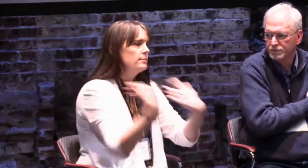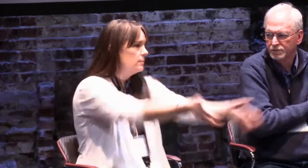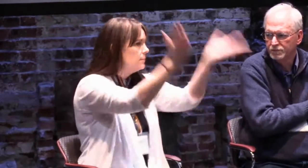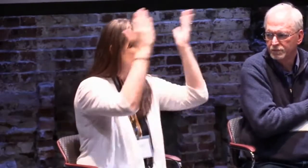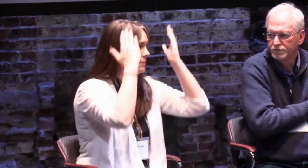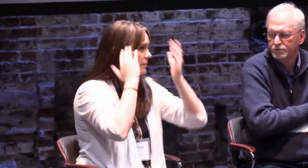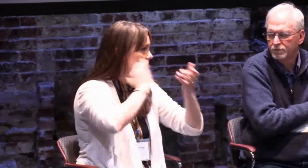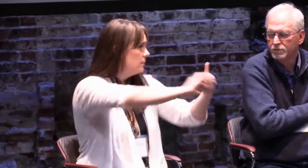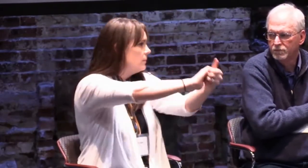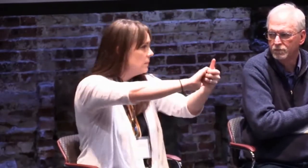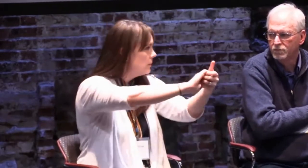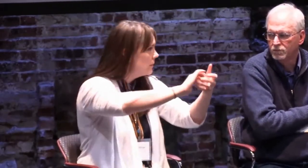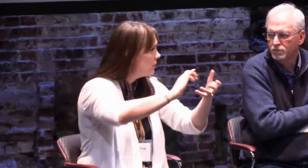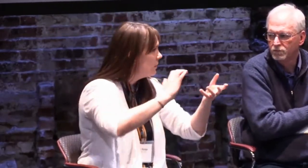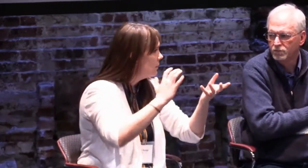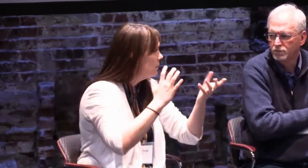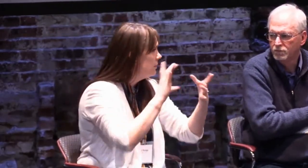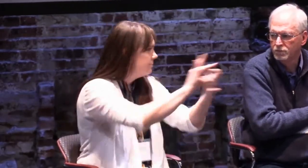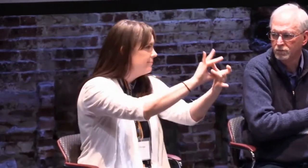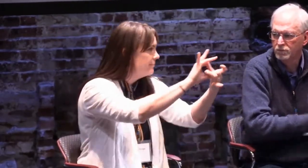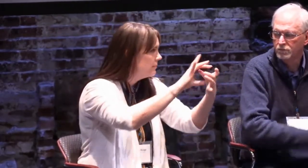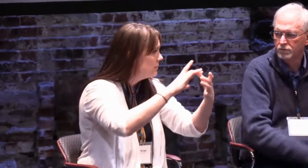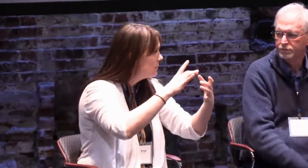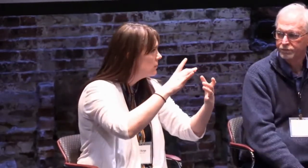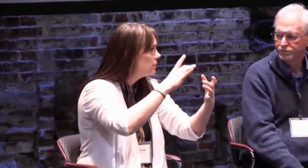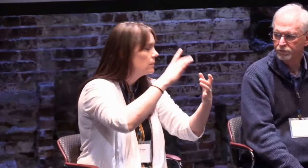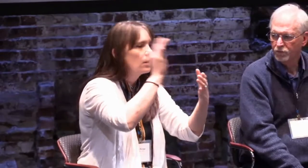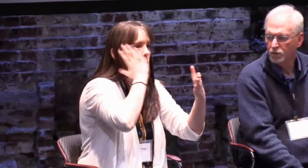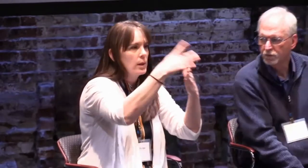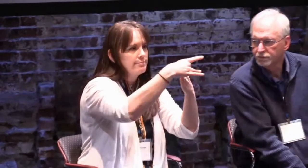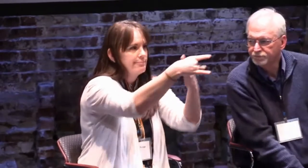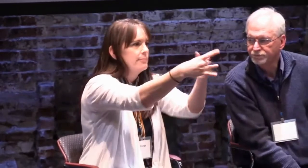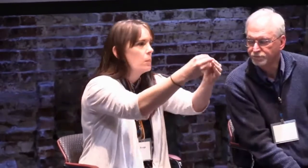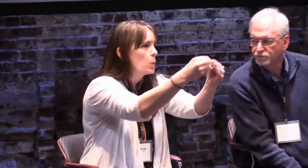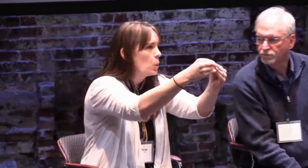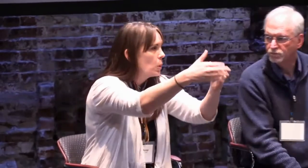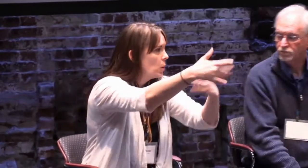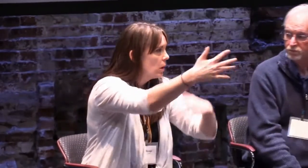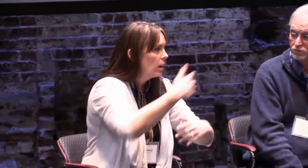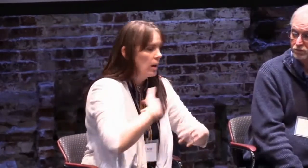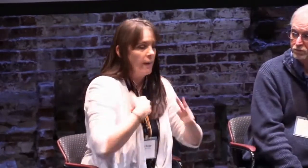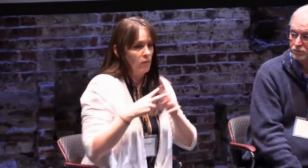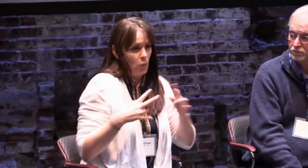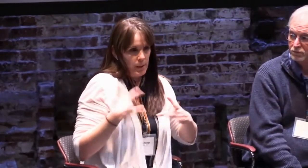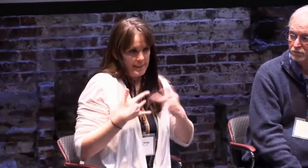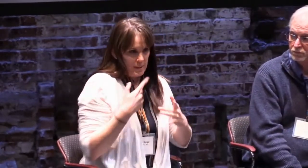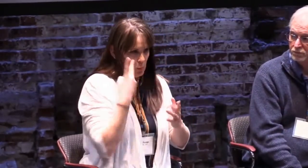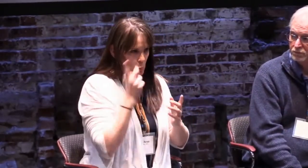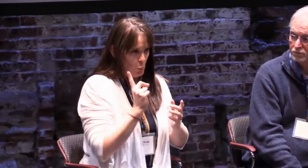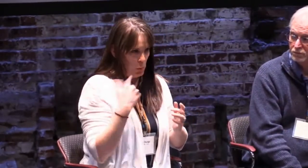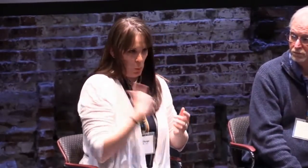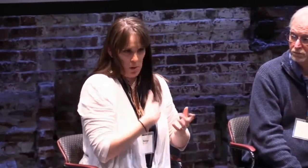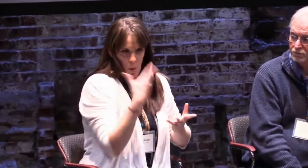The opportunities are there. Go for it. There are individuals trying to seek you out, and that leads to more opportunities.